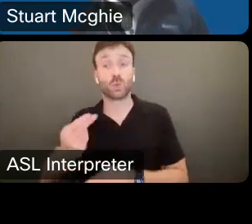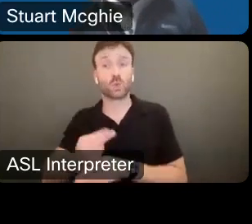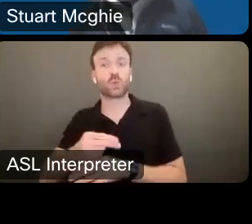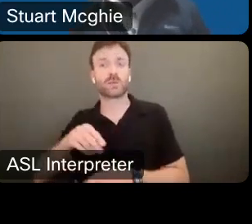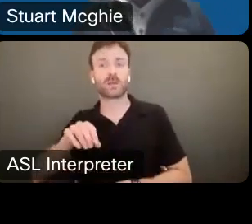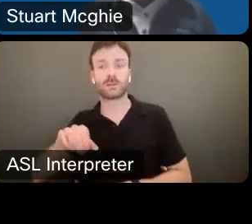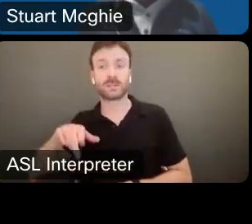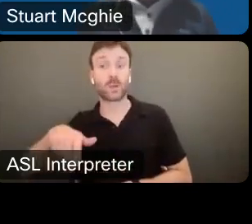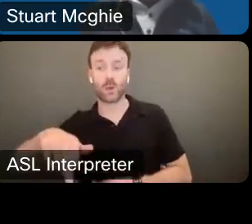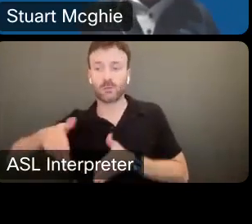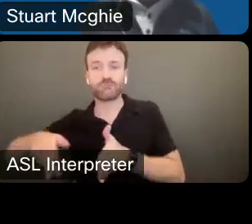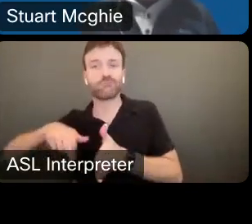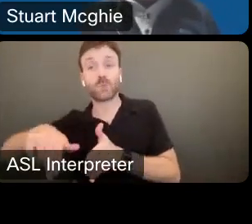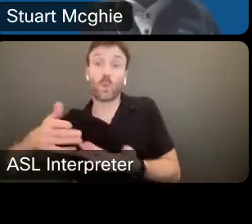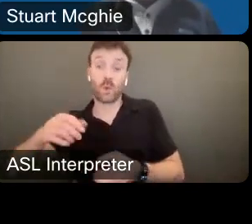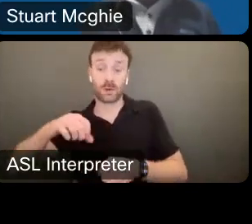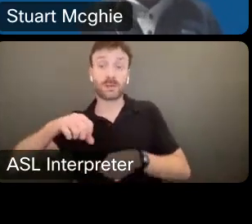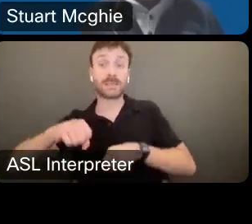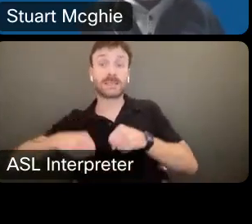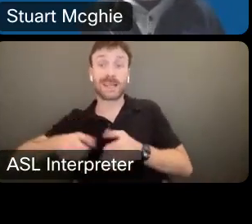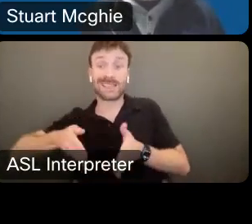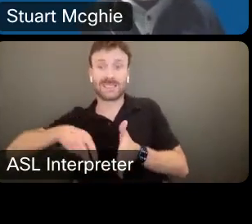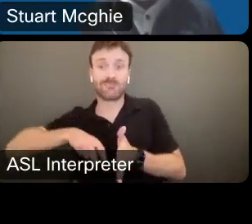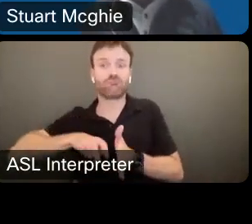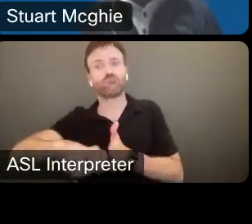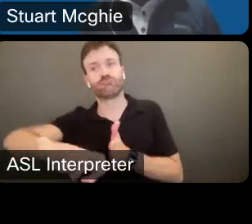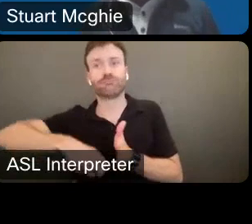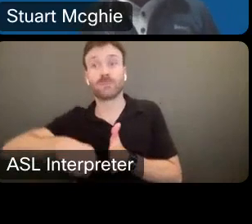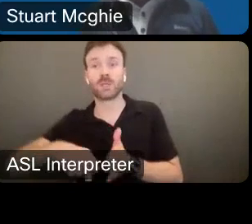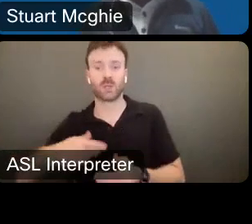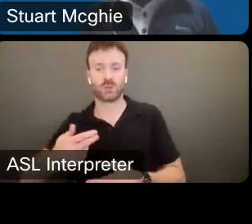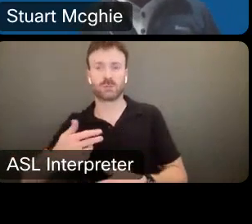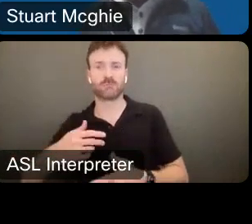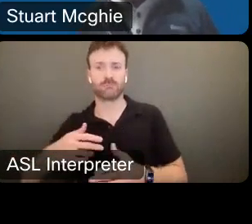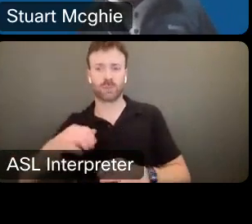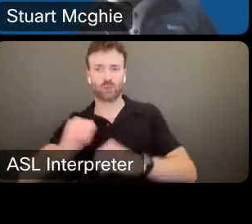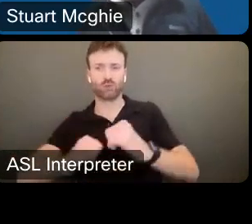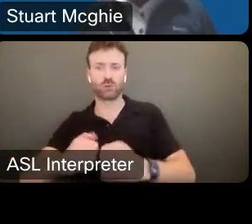cycling lane and you come into impacts through construction, that feedback is given back to